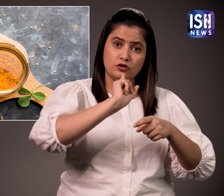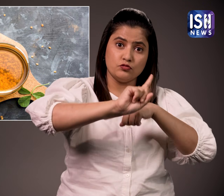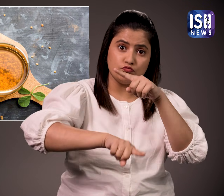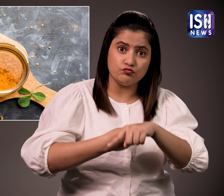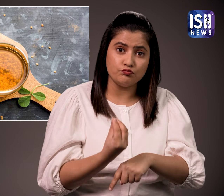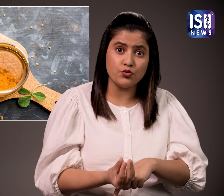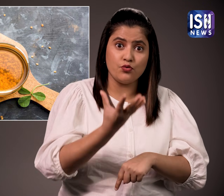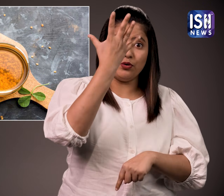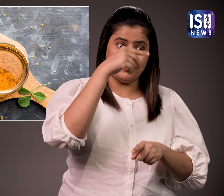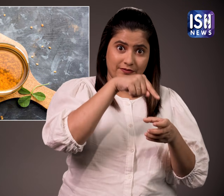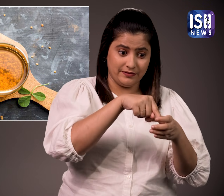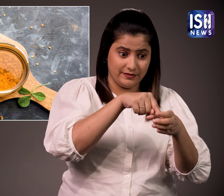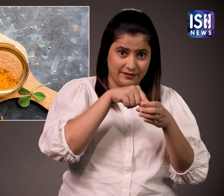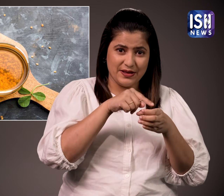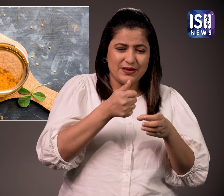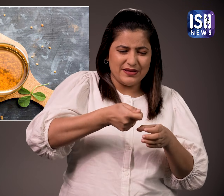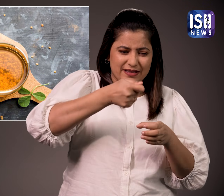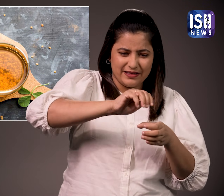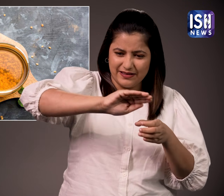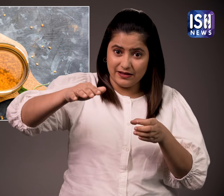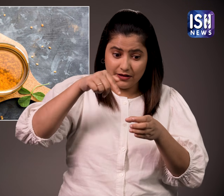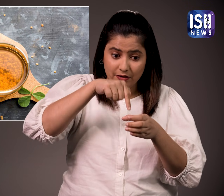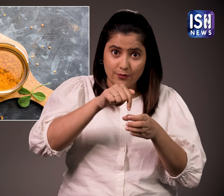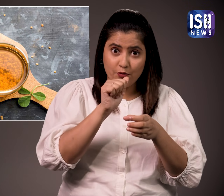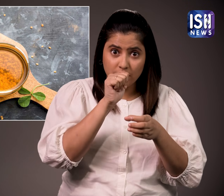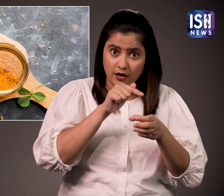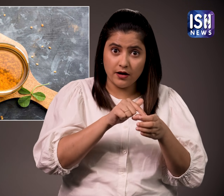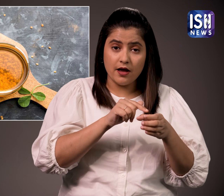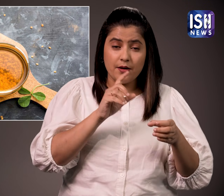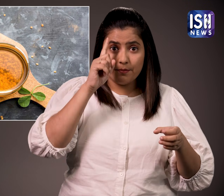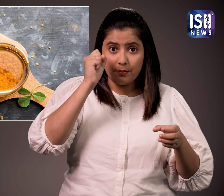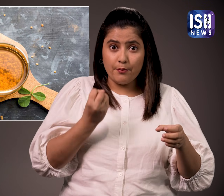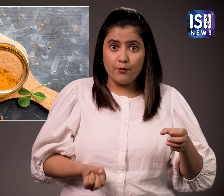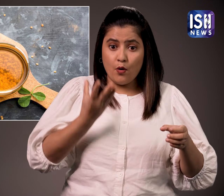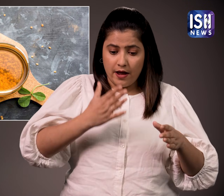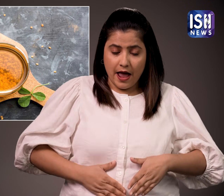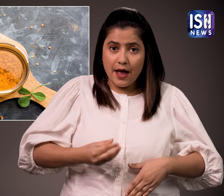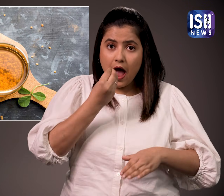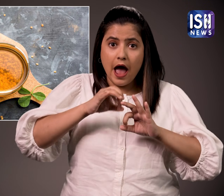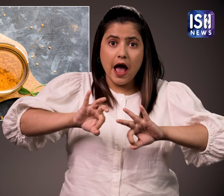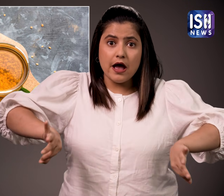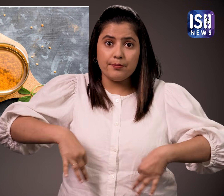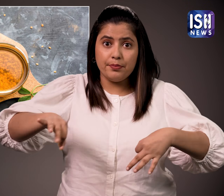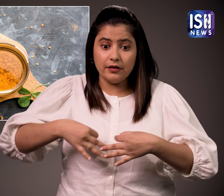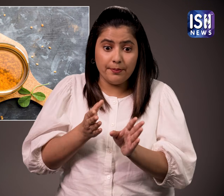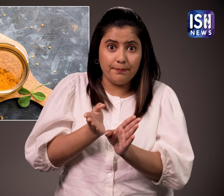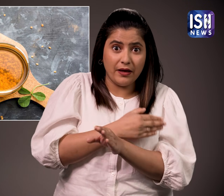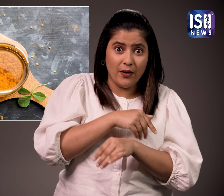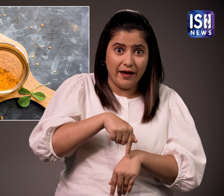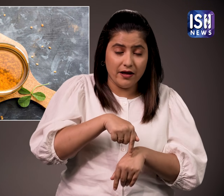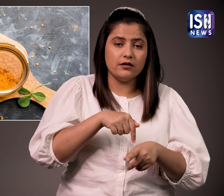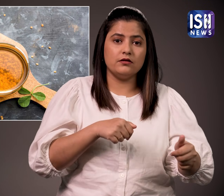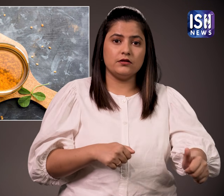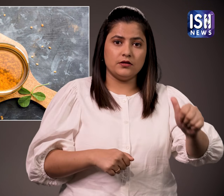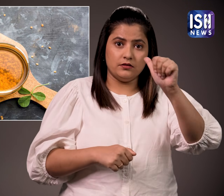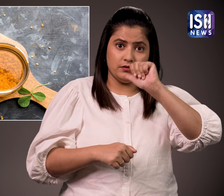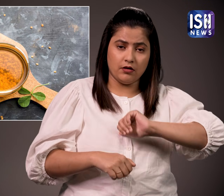Next day morning, strain the seeds and drink the water on empty stomach.